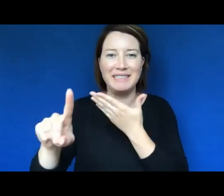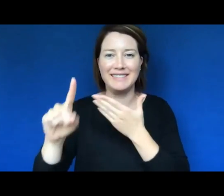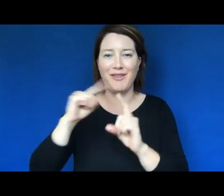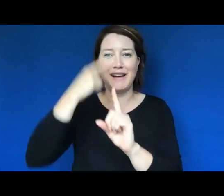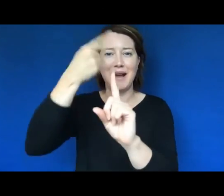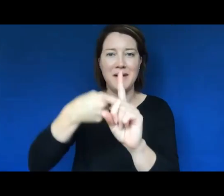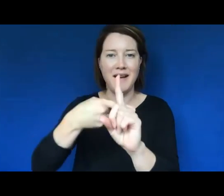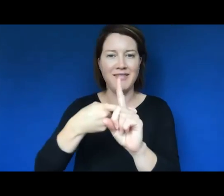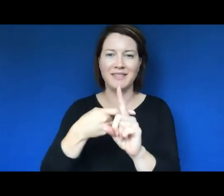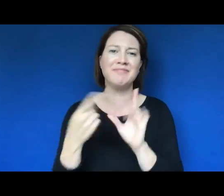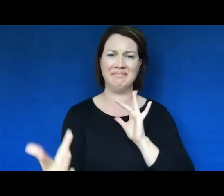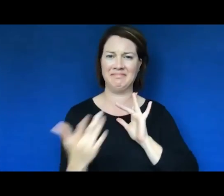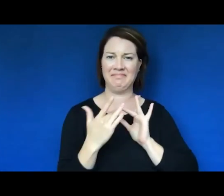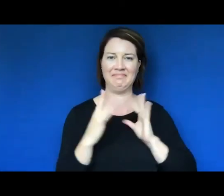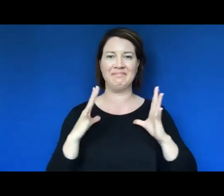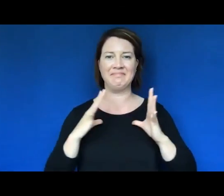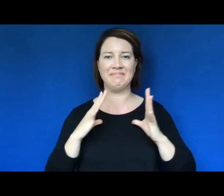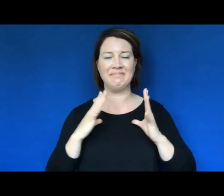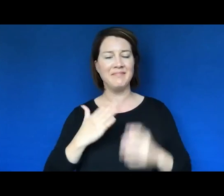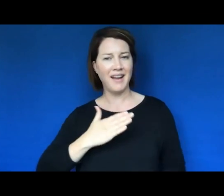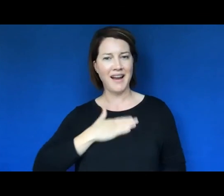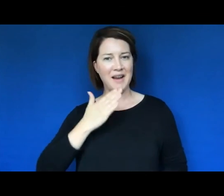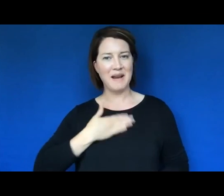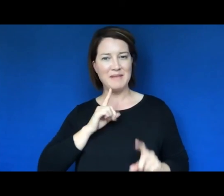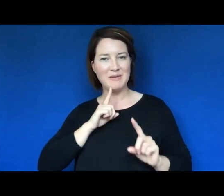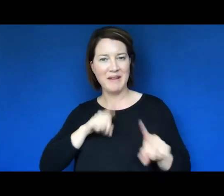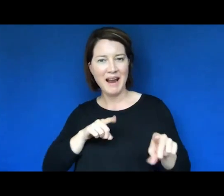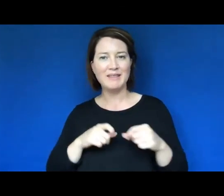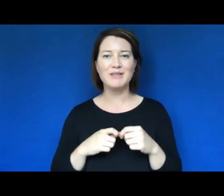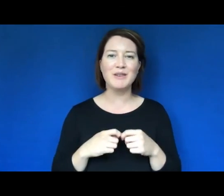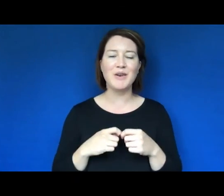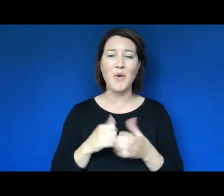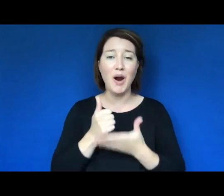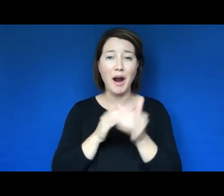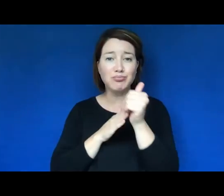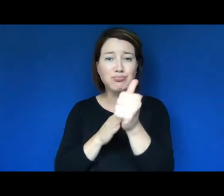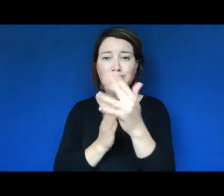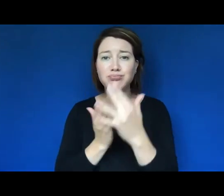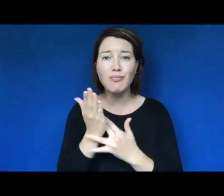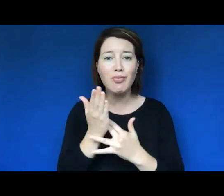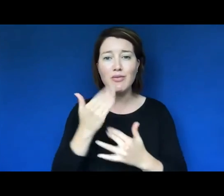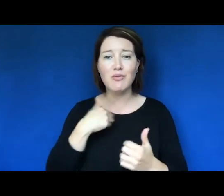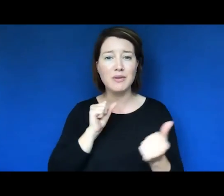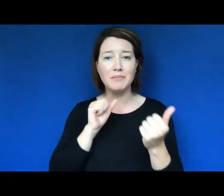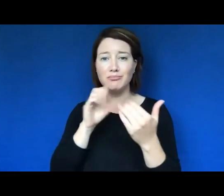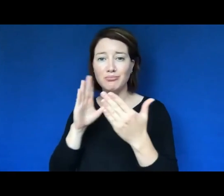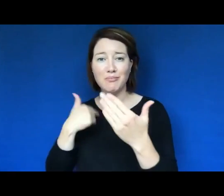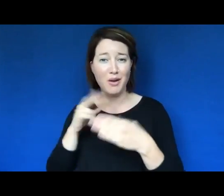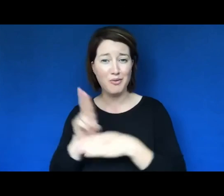I'm happy to field questions and talk you through some of the strategies that we have used with different individuals and businesses.